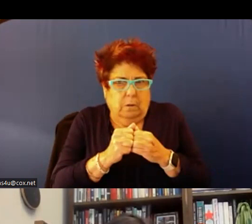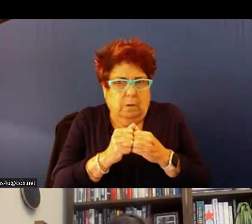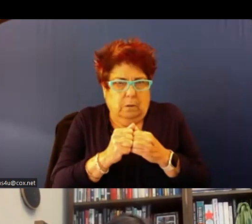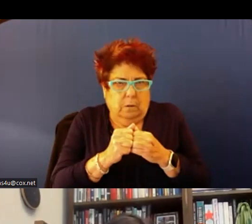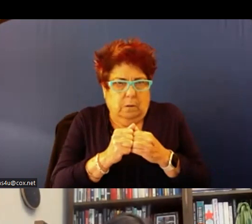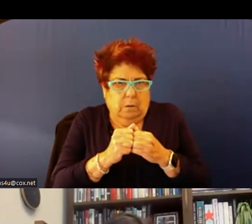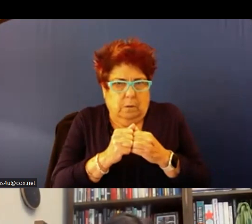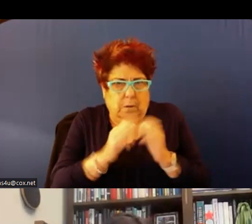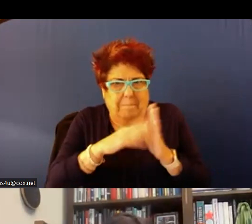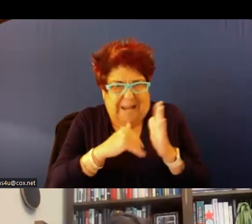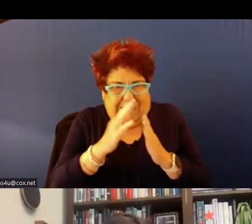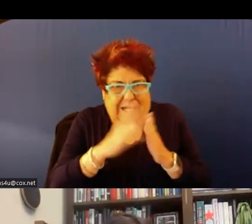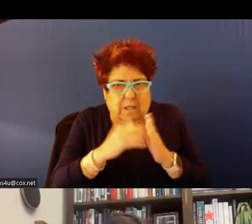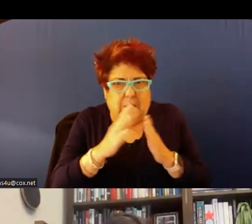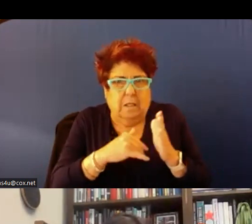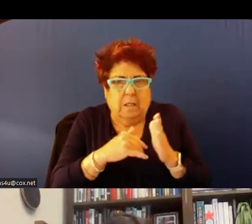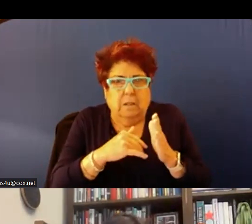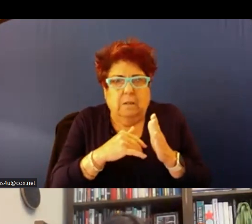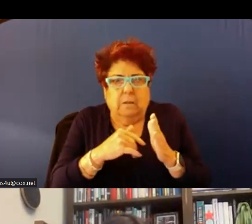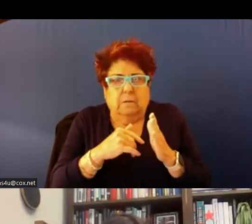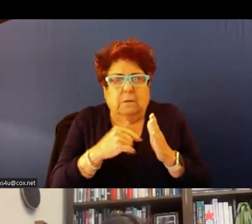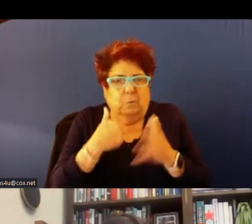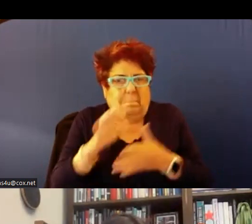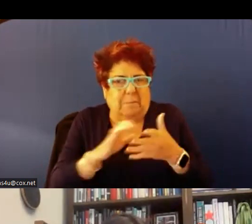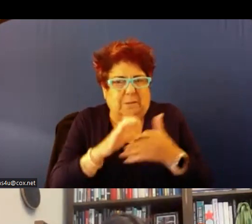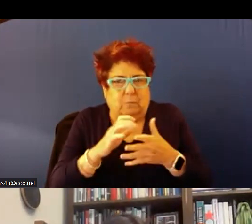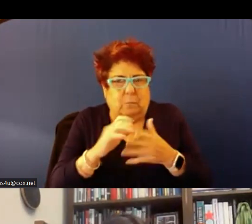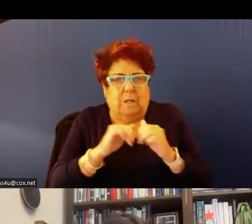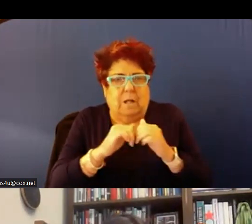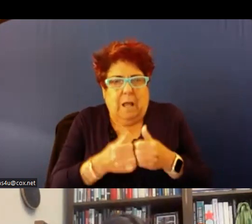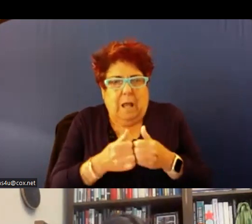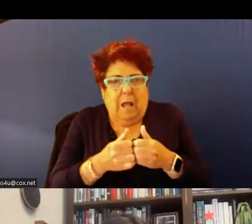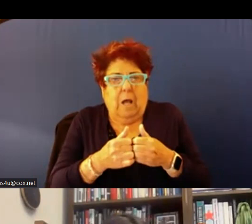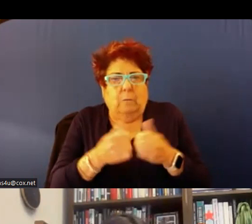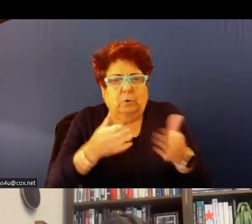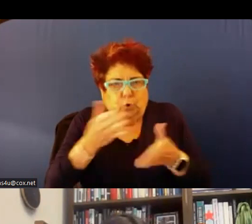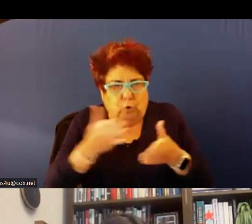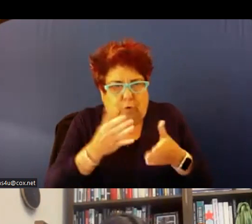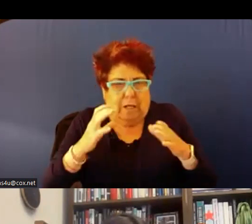of how we serve clients there. A lot of our older adults are those focused